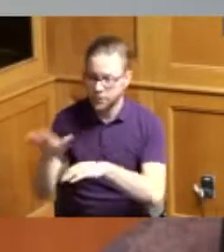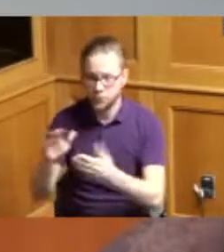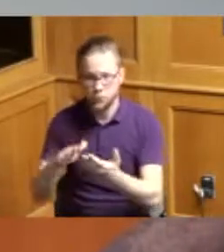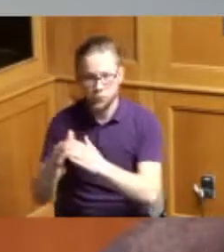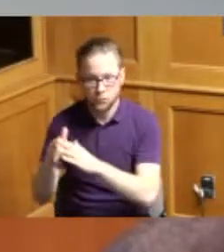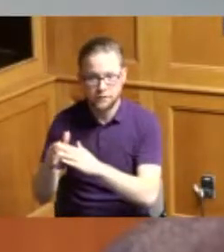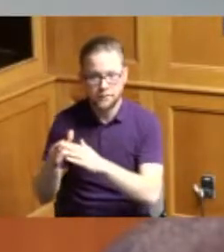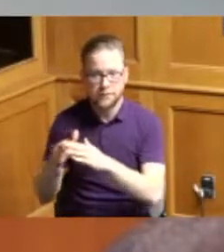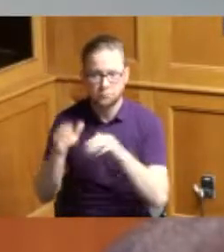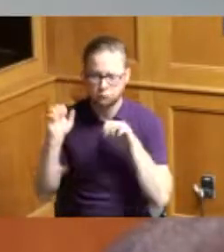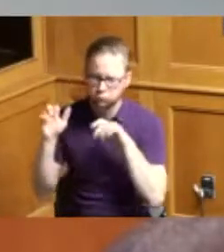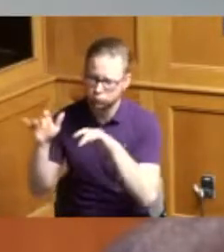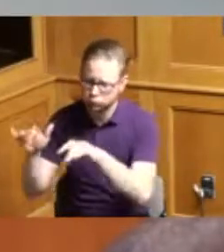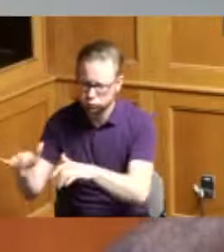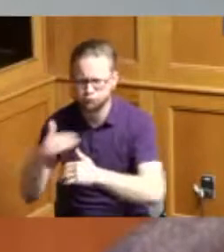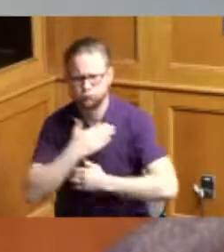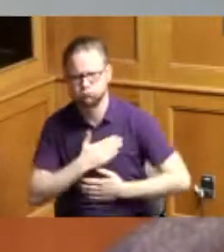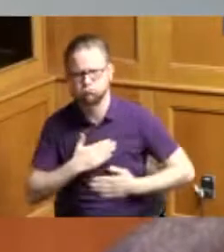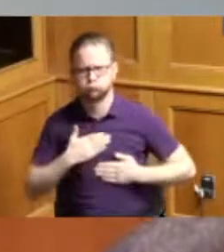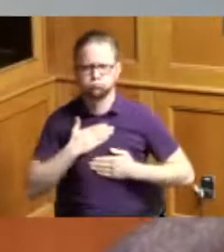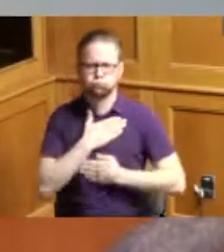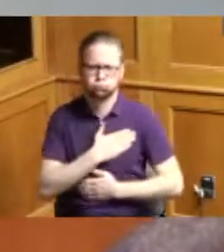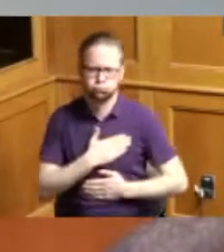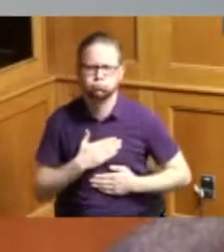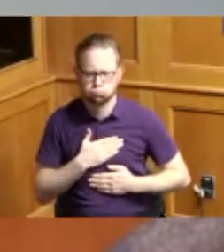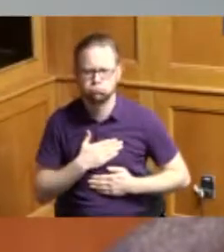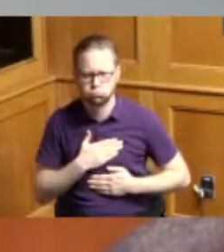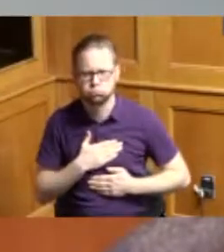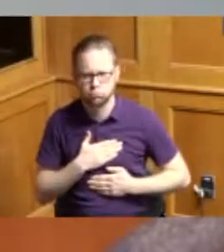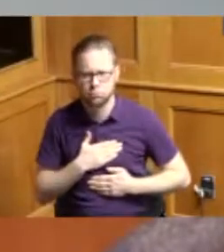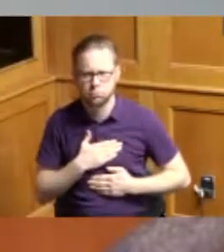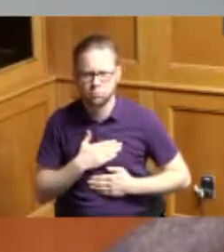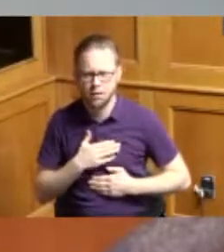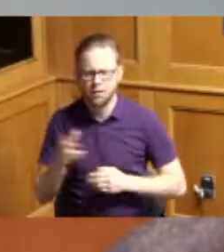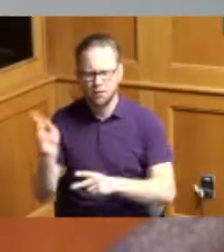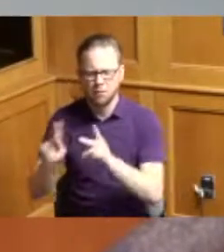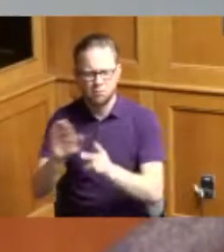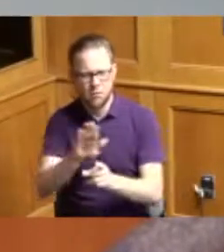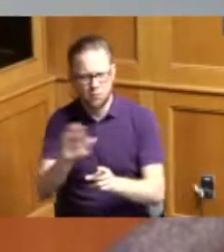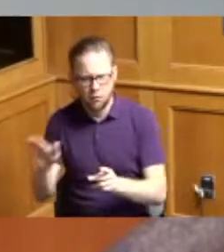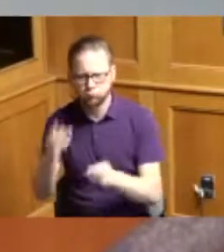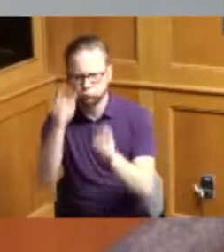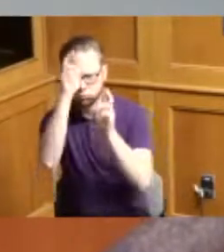county had a wonderful time and were treated with a lot of generosity so thank you to you